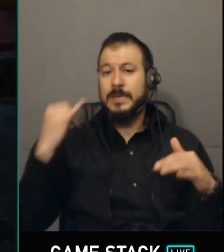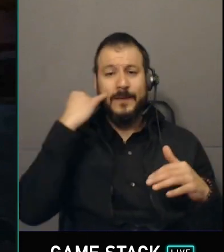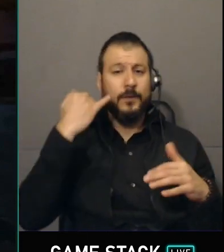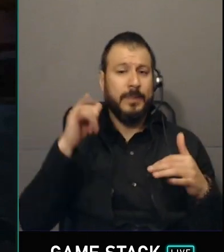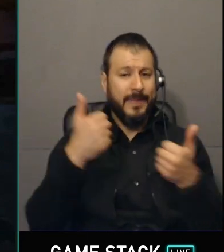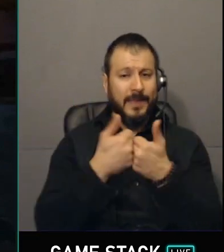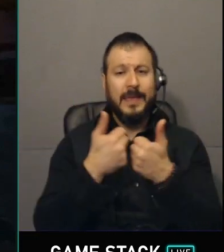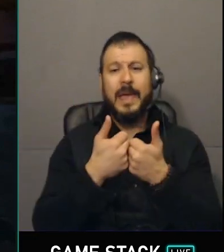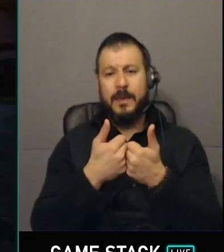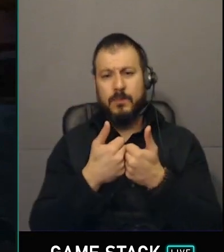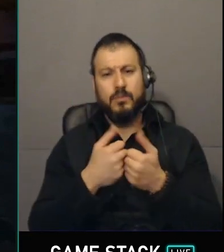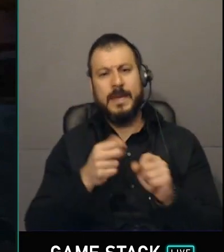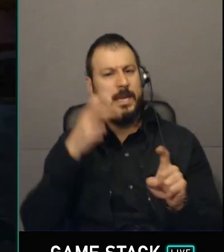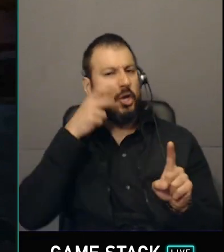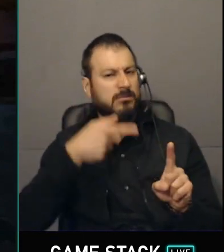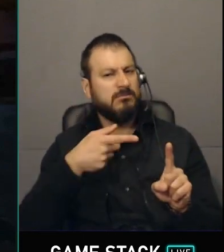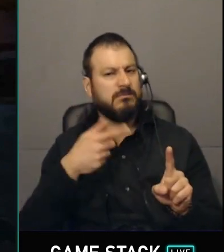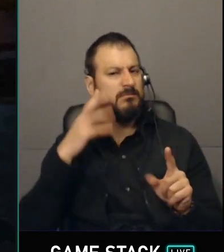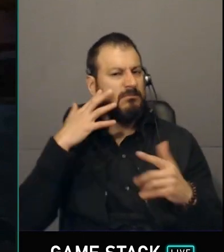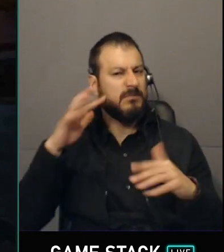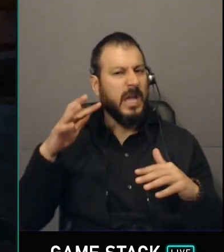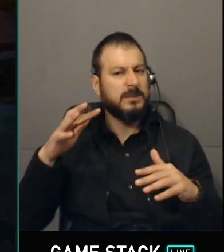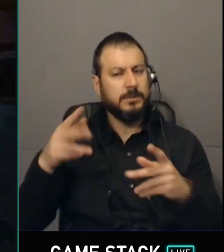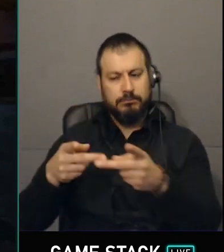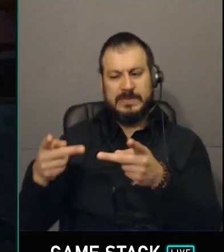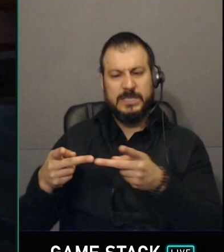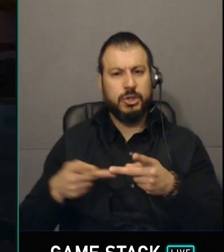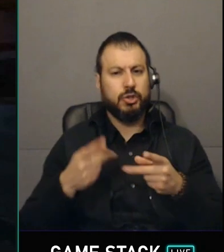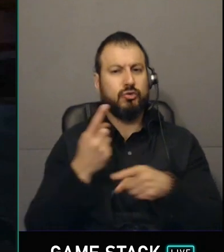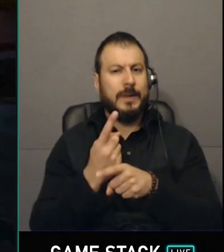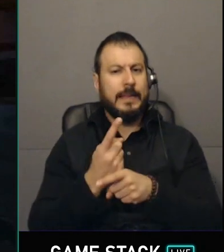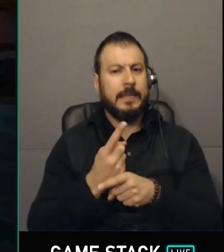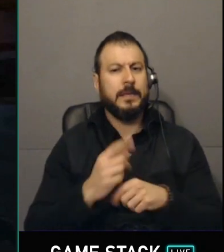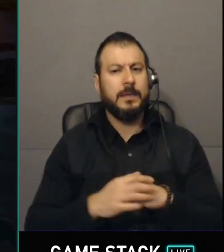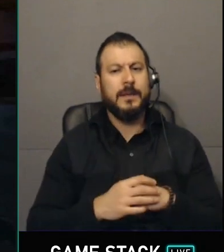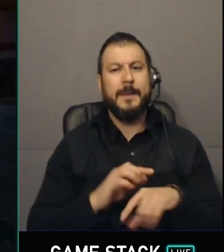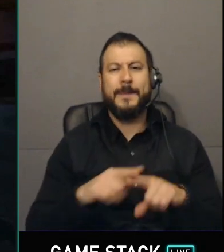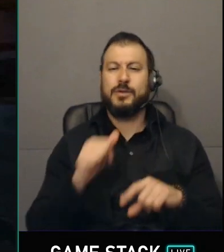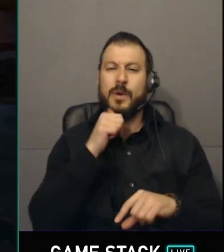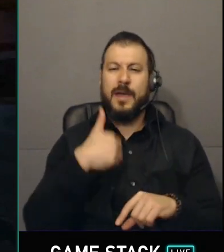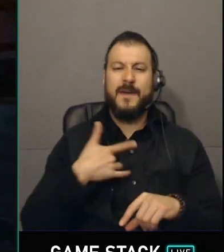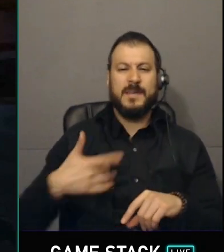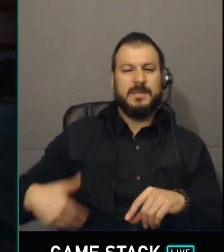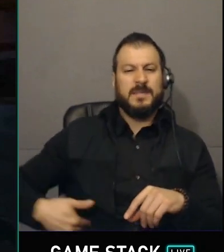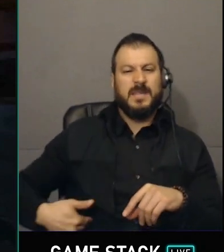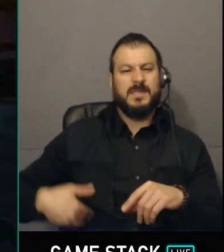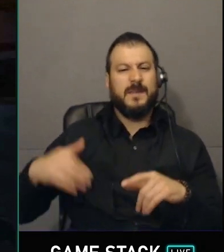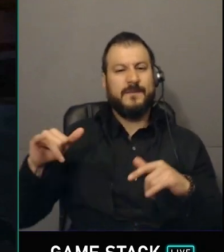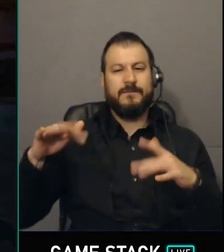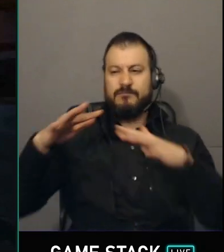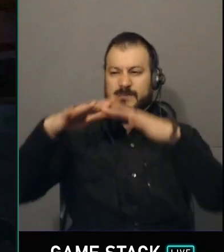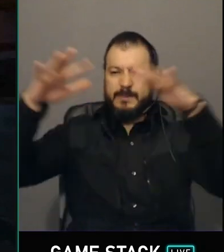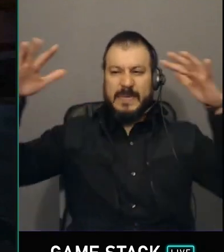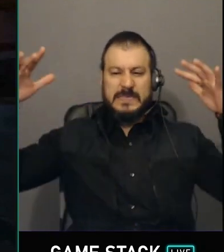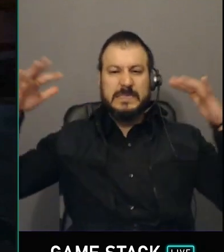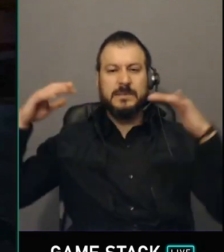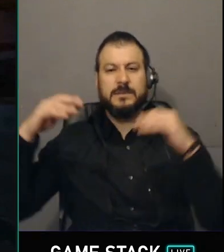you'd hear like this, you would hear sounds positioned correctly, but you don't really have a sense of space at all.